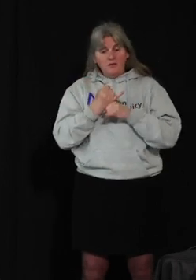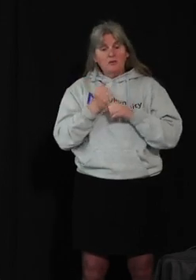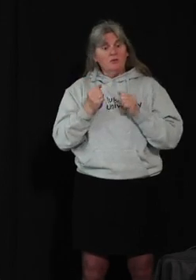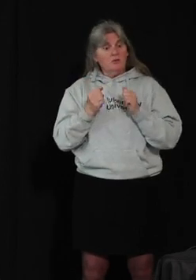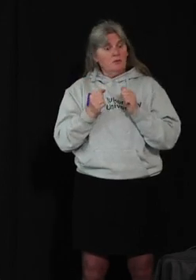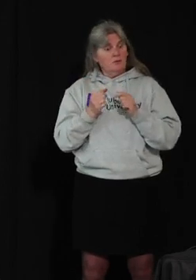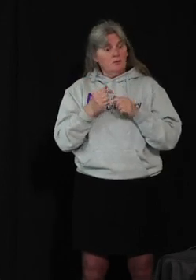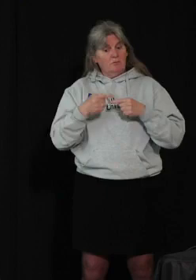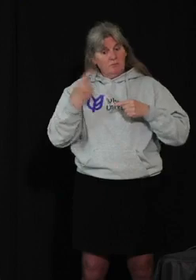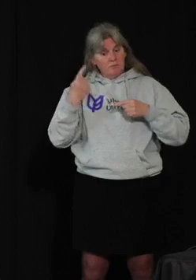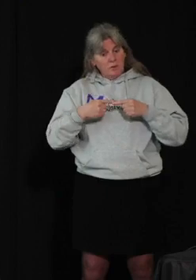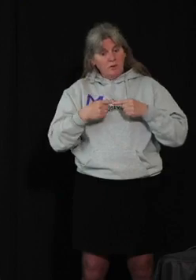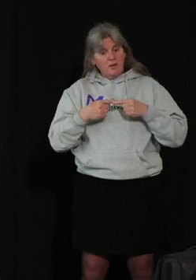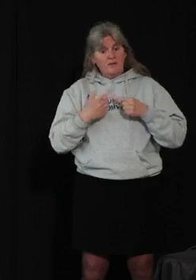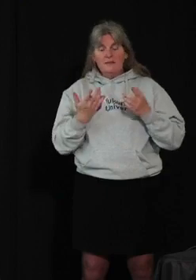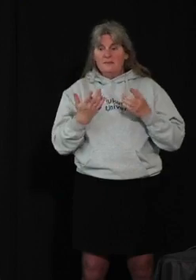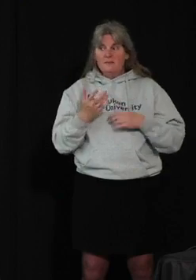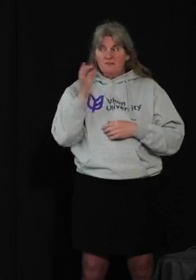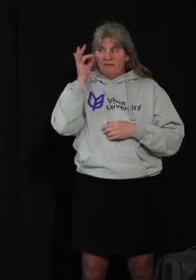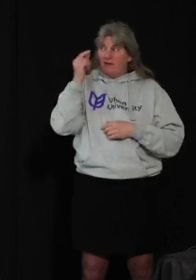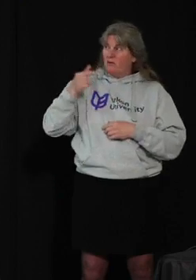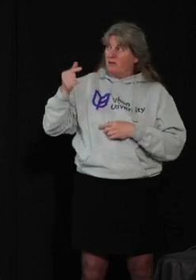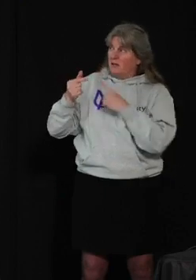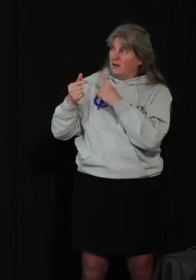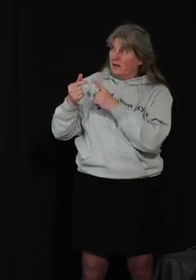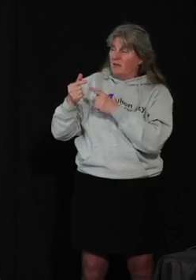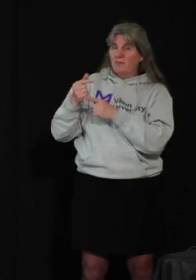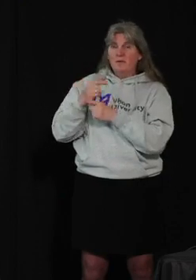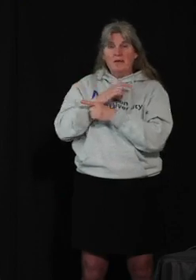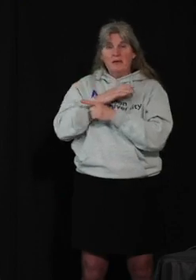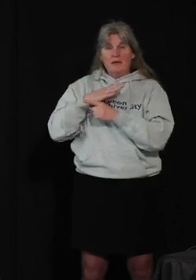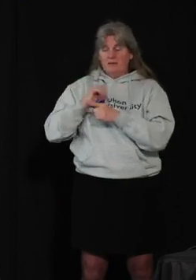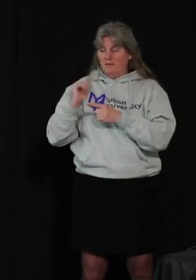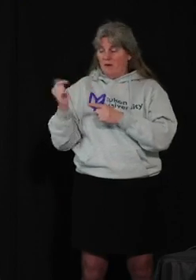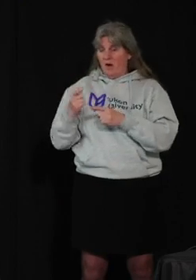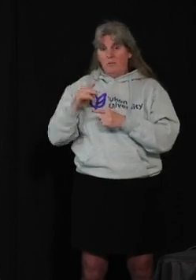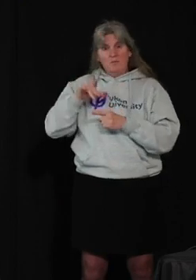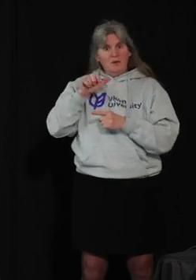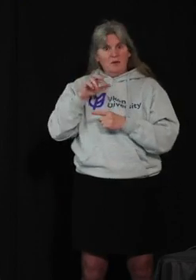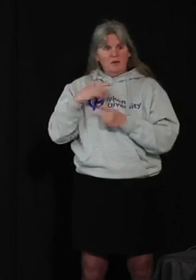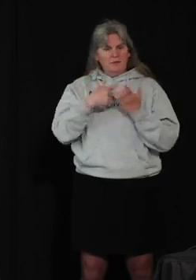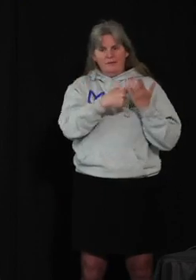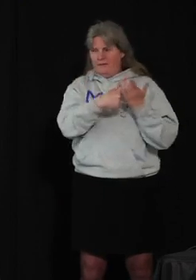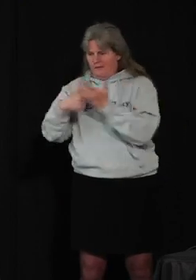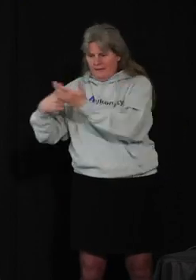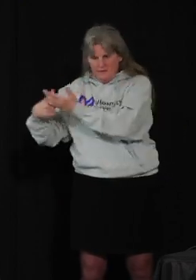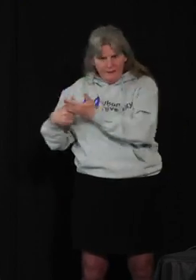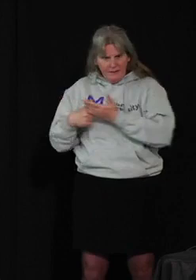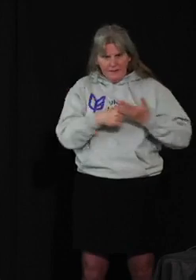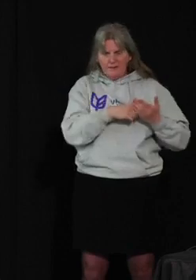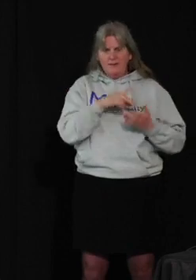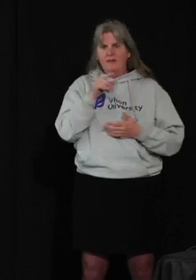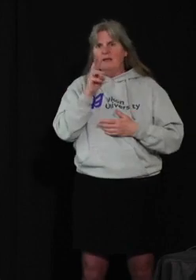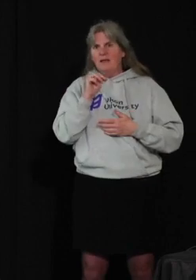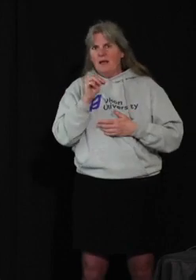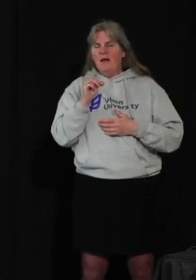borders with the United States on the federal side, with the Council of the Federation and our conversations with the Prime